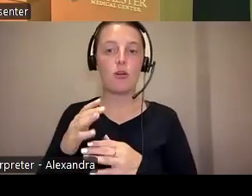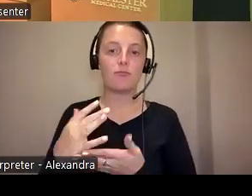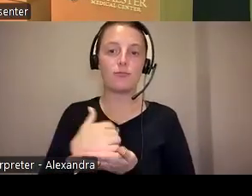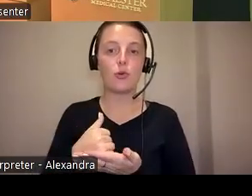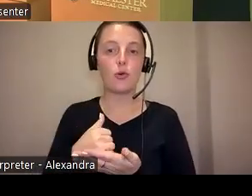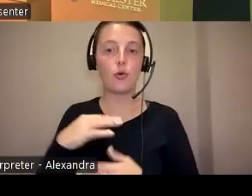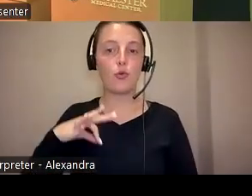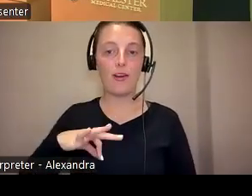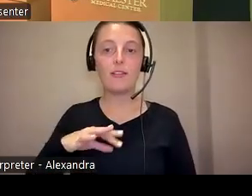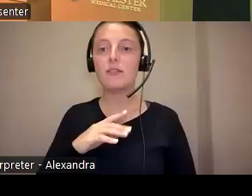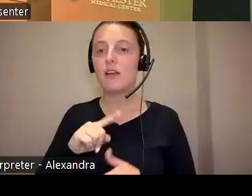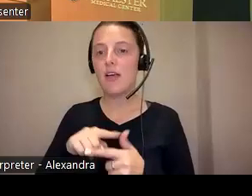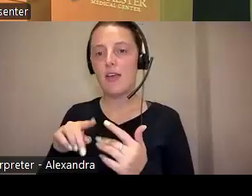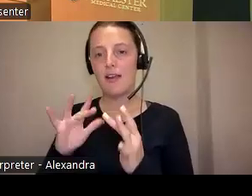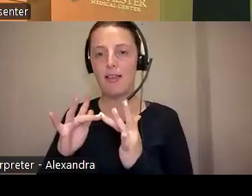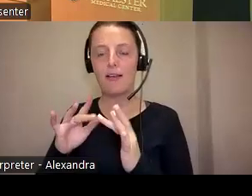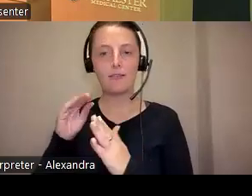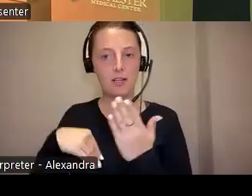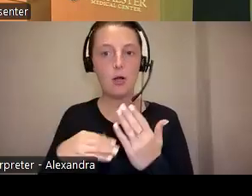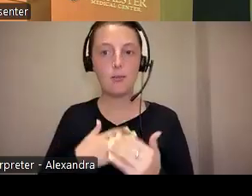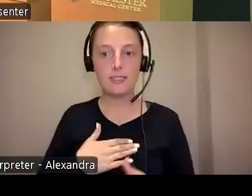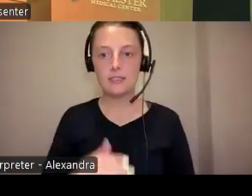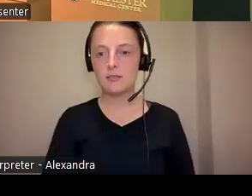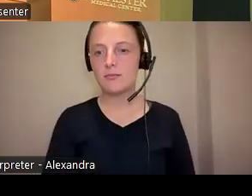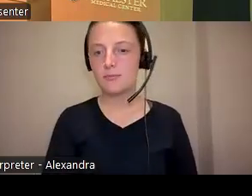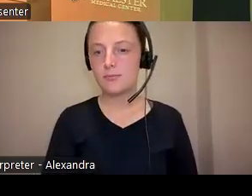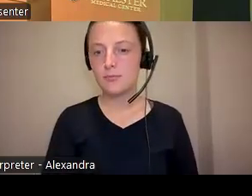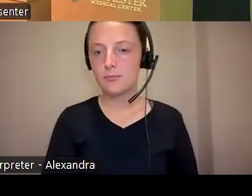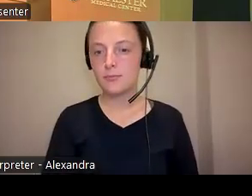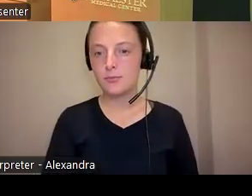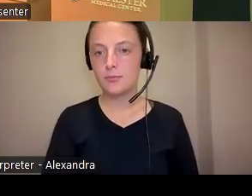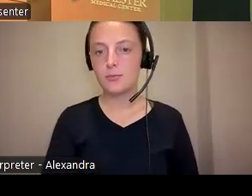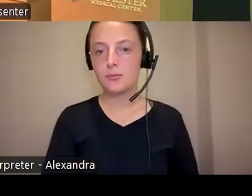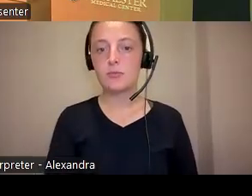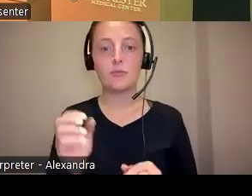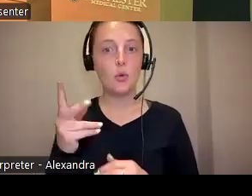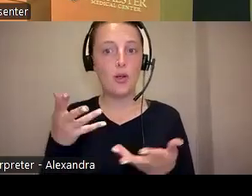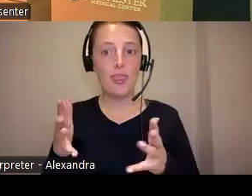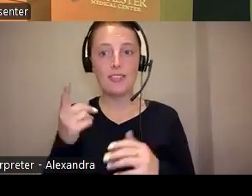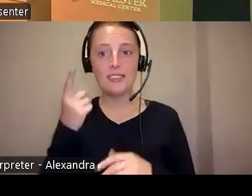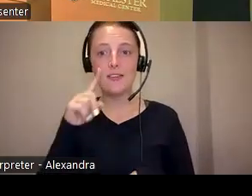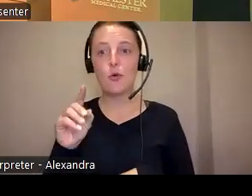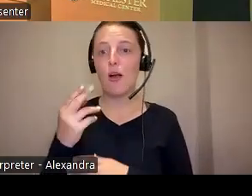What else do I usually say in housekeeping? Okay, that's it. That's all I have for housekeeping. Um,